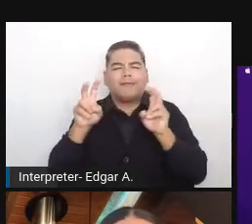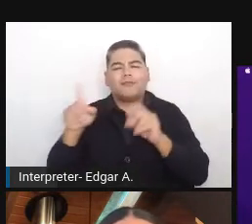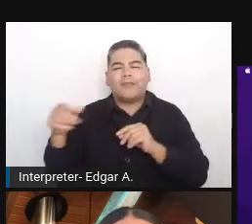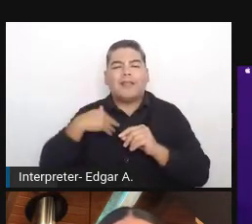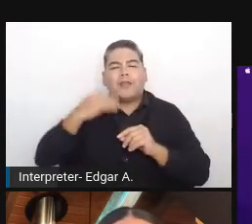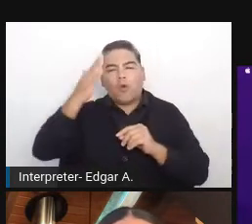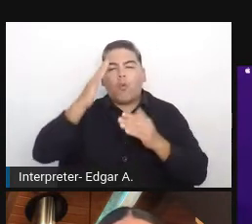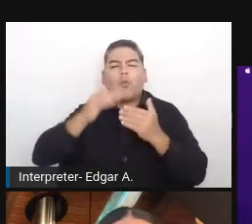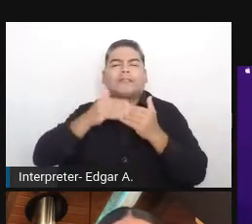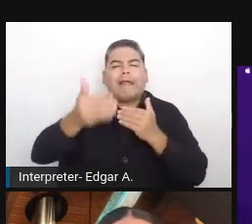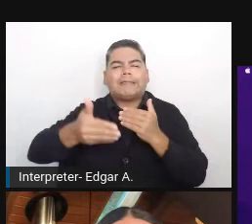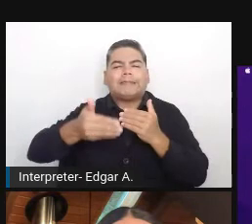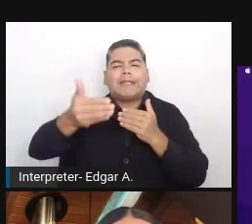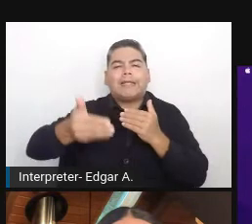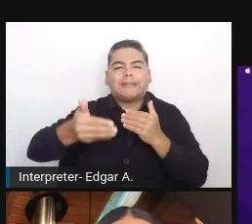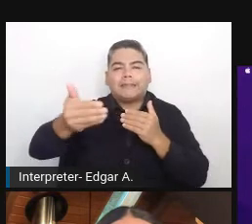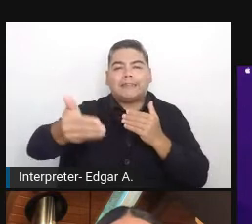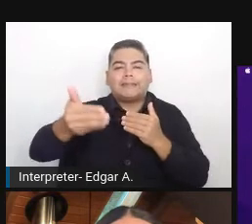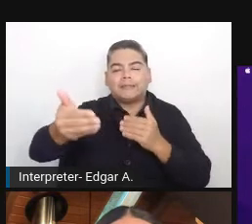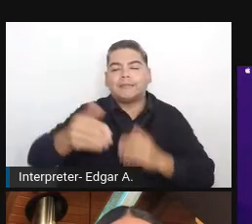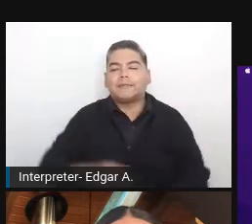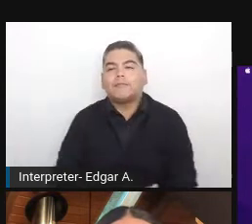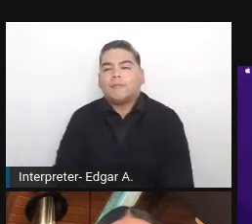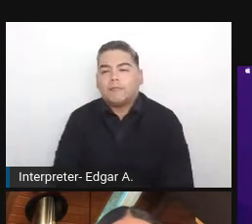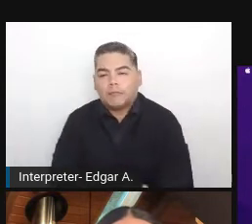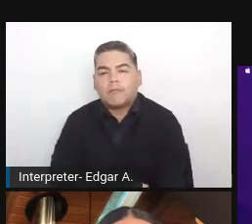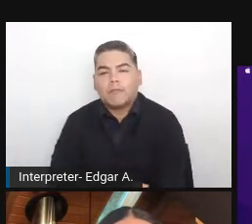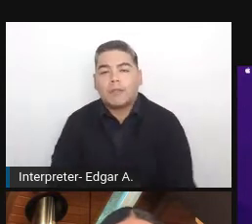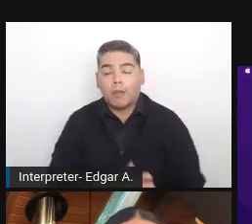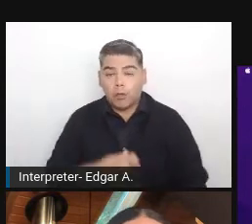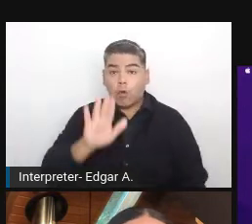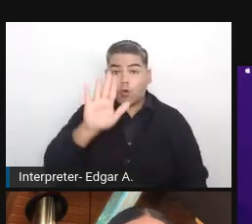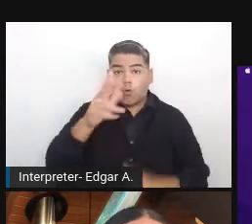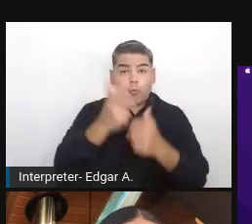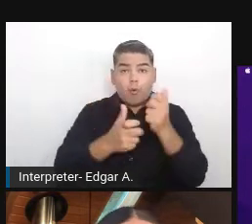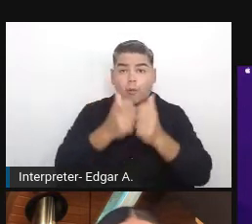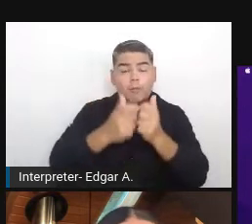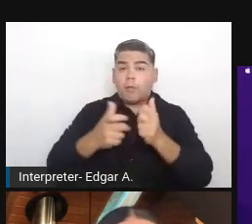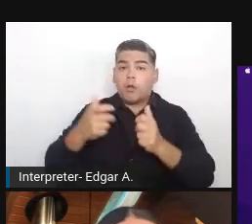Don't put the burden of your problem on the user and that's what happens a lot.